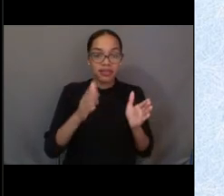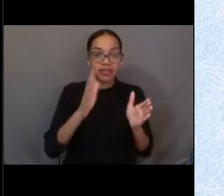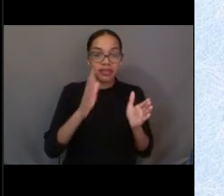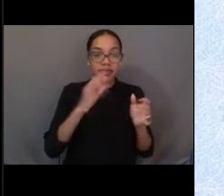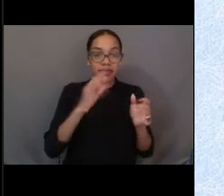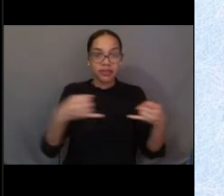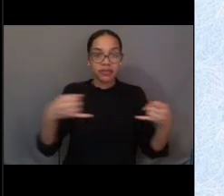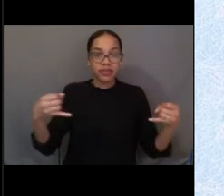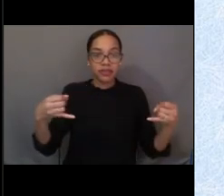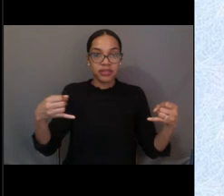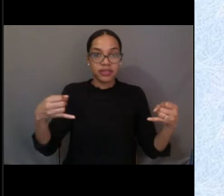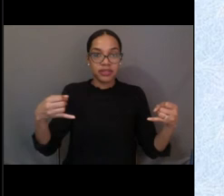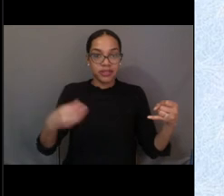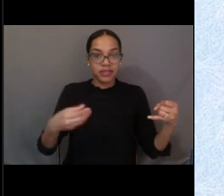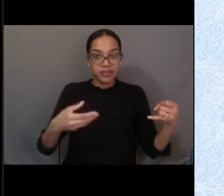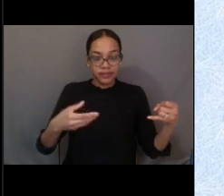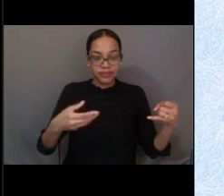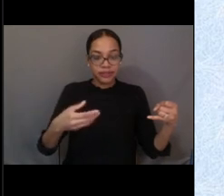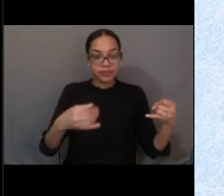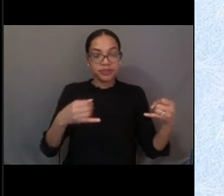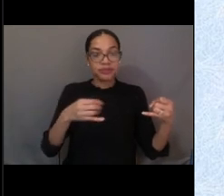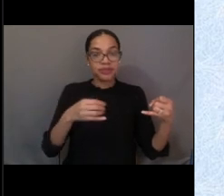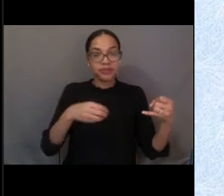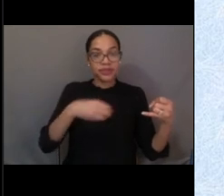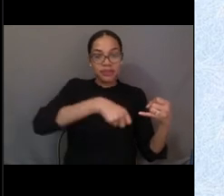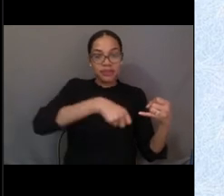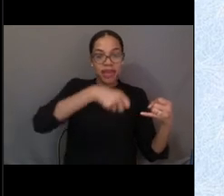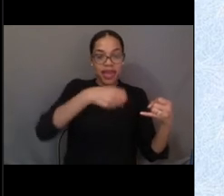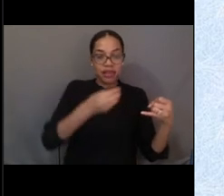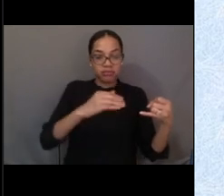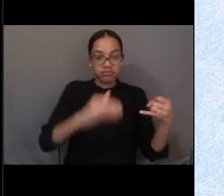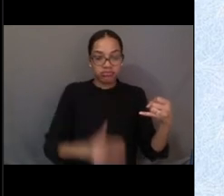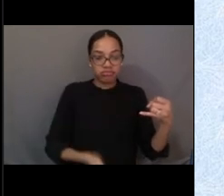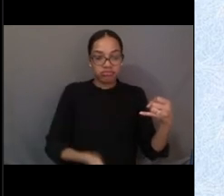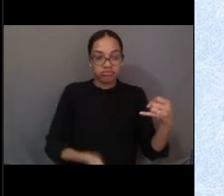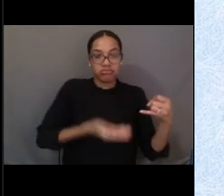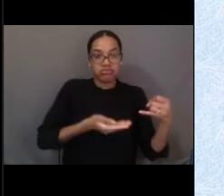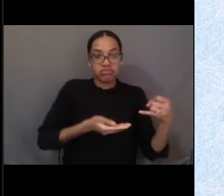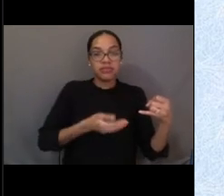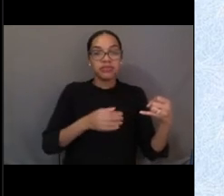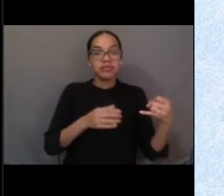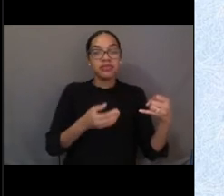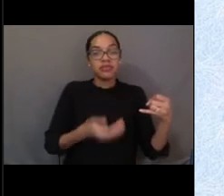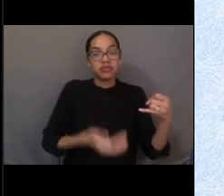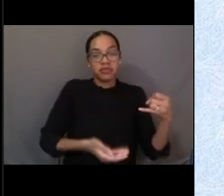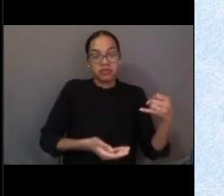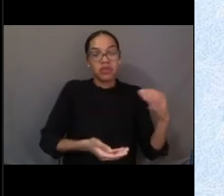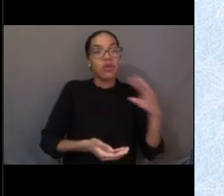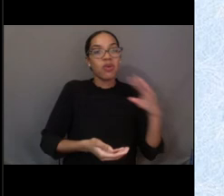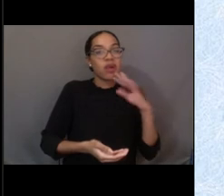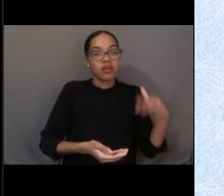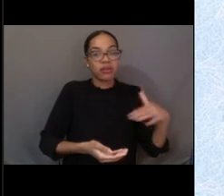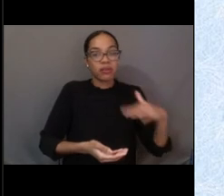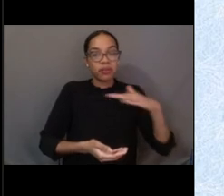to the sediment, and and they stay there and you put oysters in there. And when the water is covering them, they can feed and they grow.